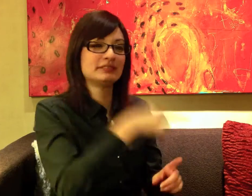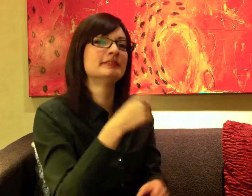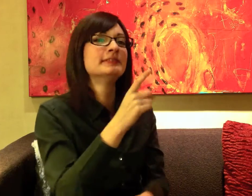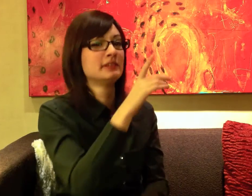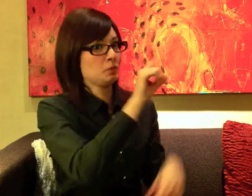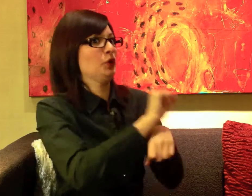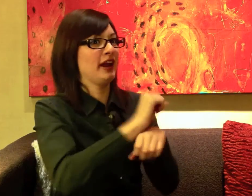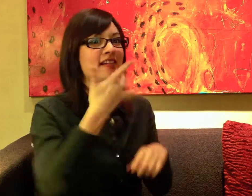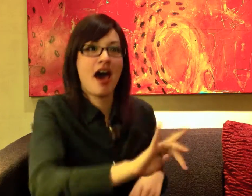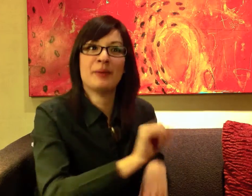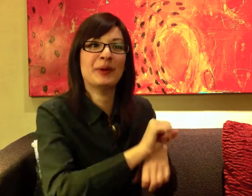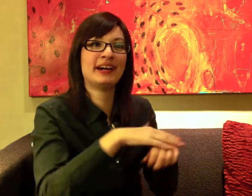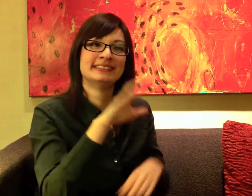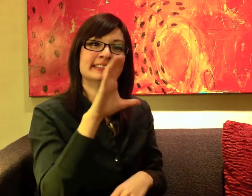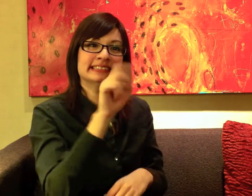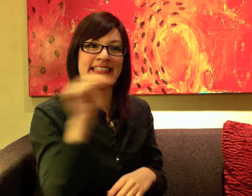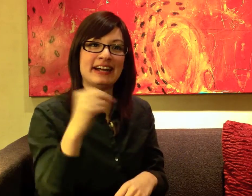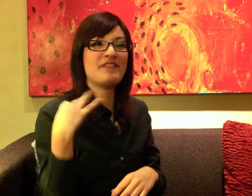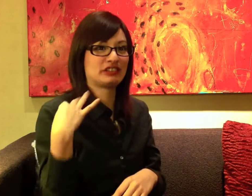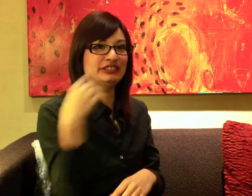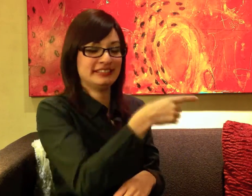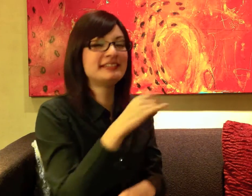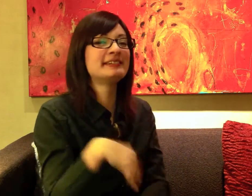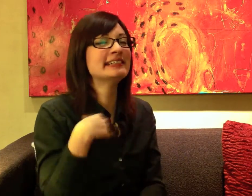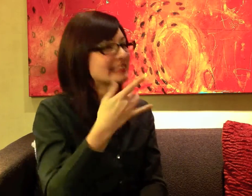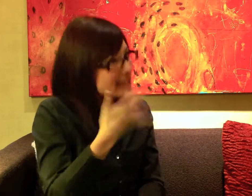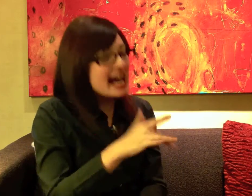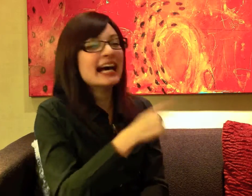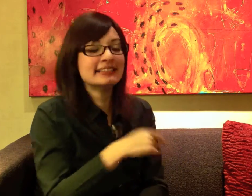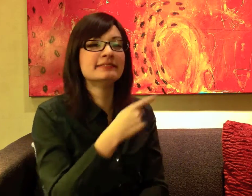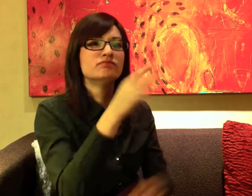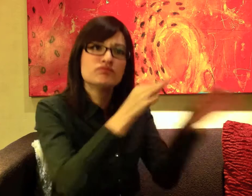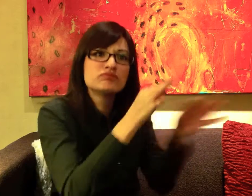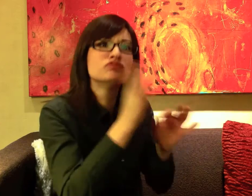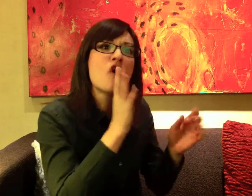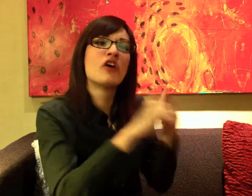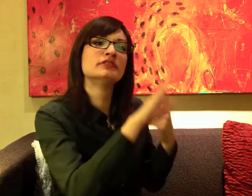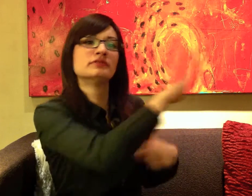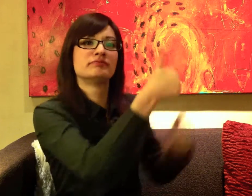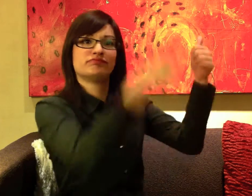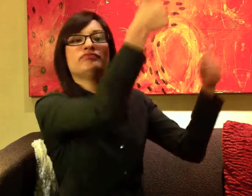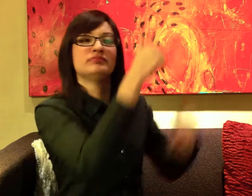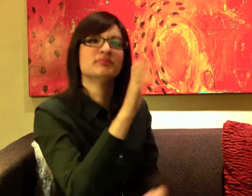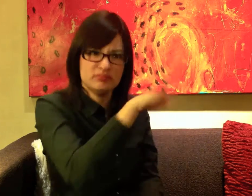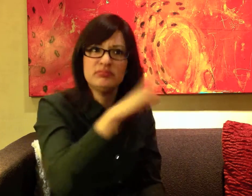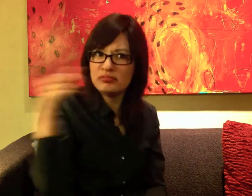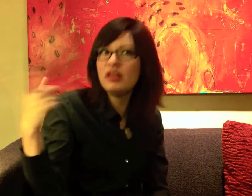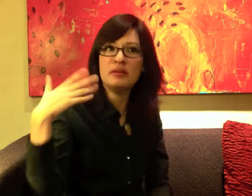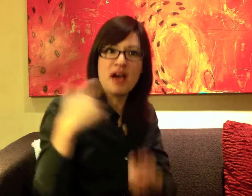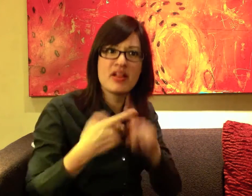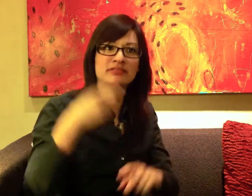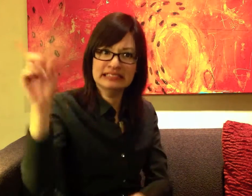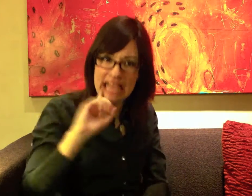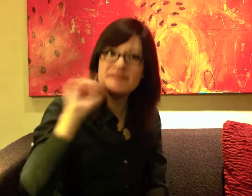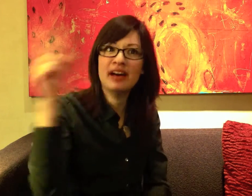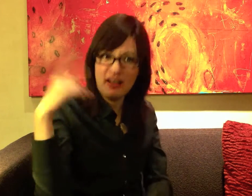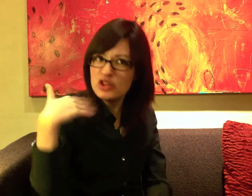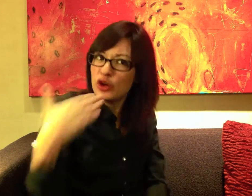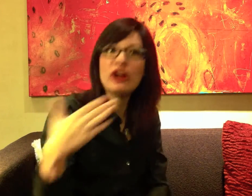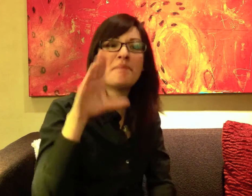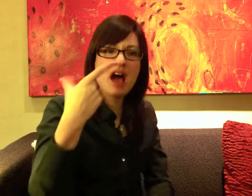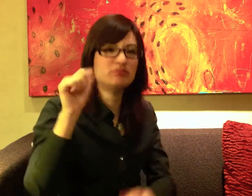as well was working at CNN. Lucky! He spoke to his bosses of how great my blog was,